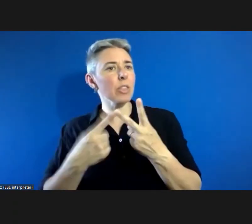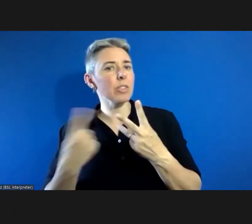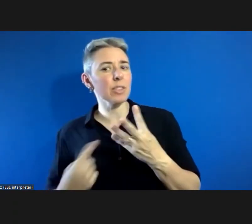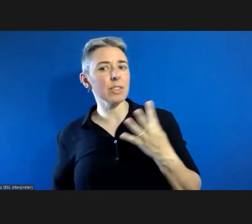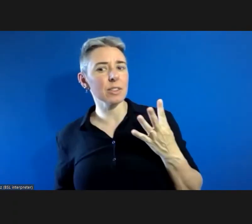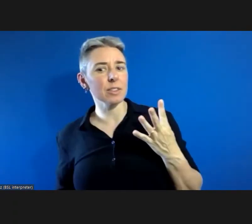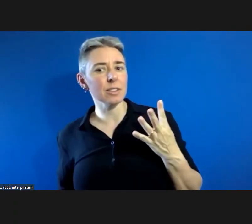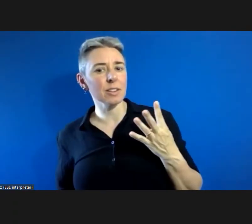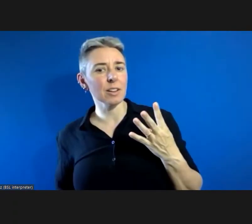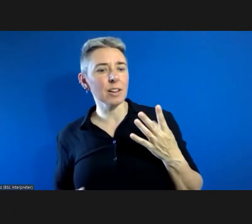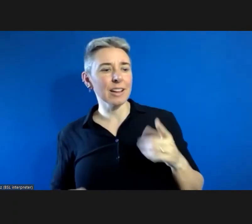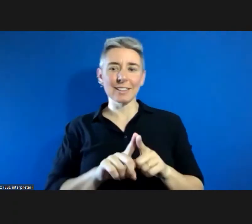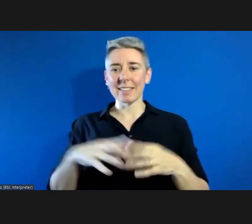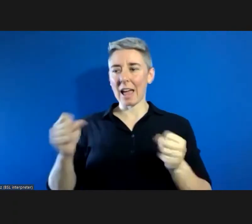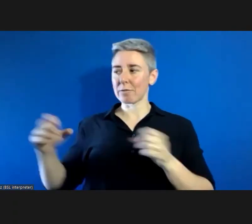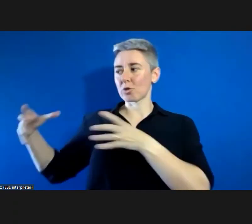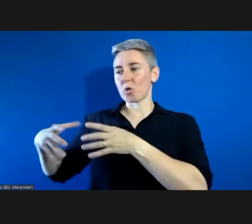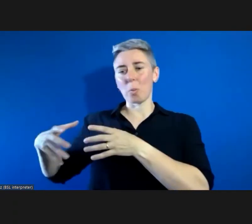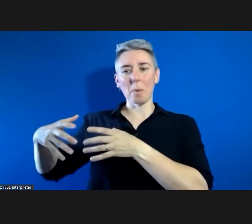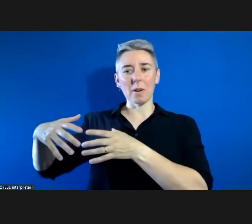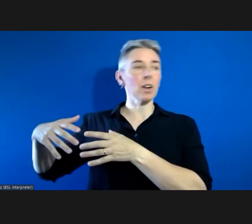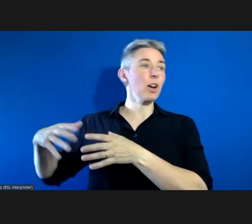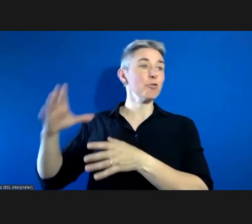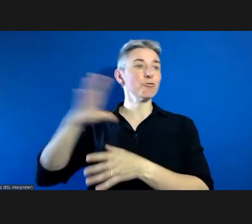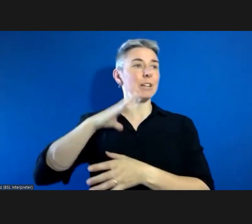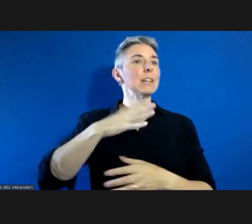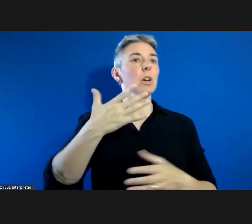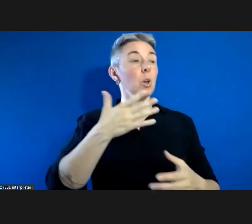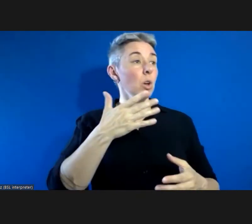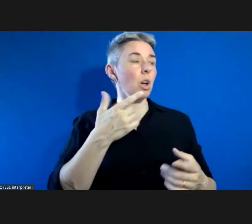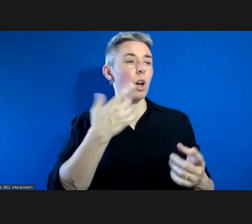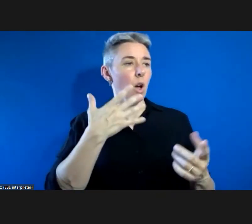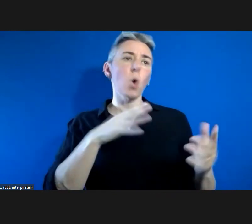a collection of us out the back, all ready to be brought out when we're needed, for example, this